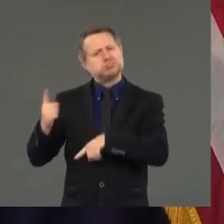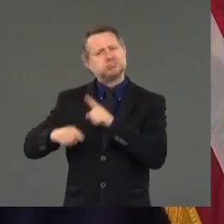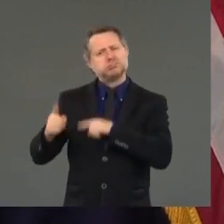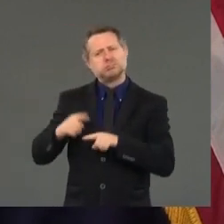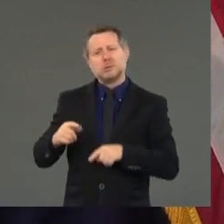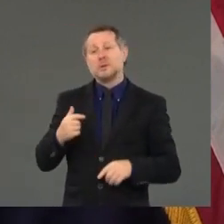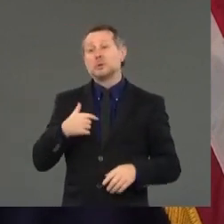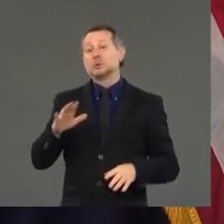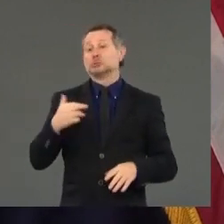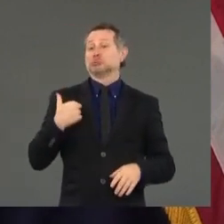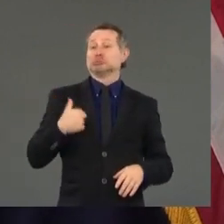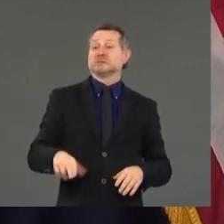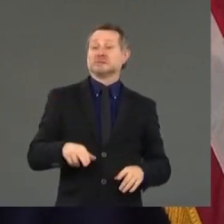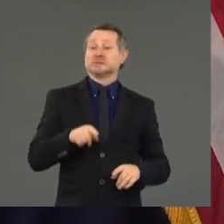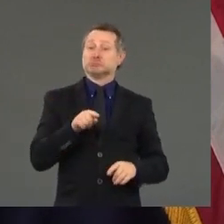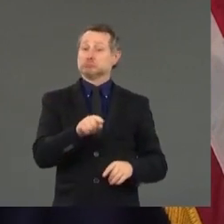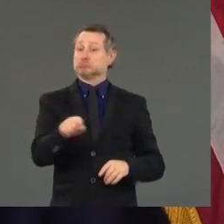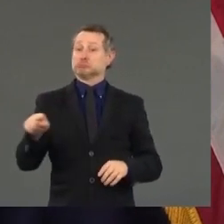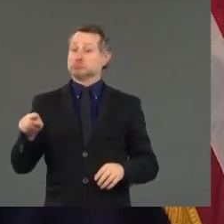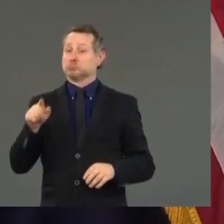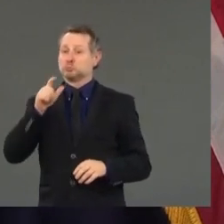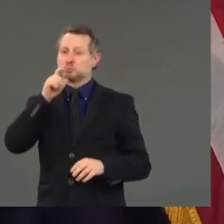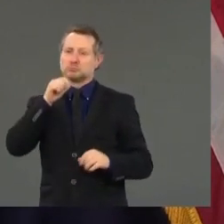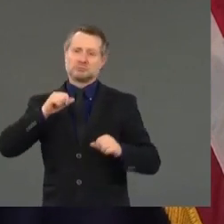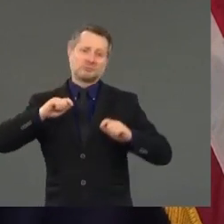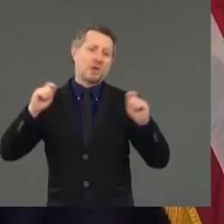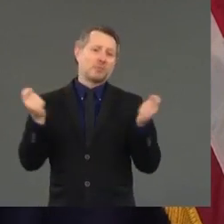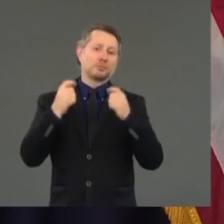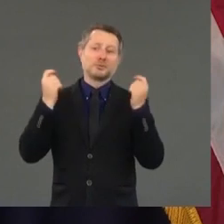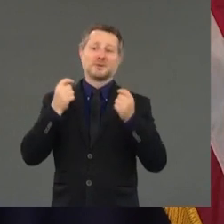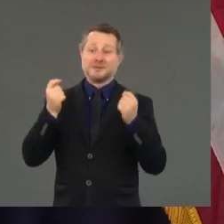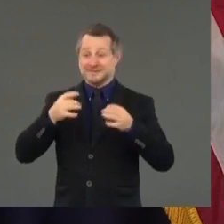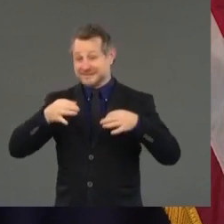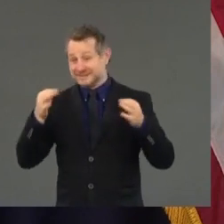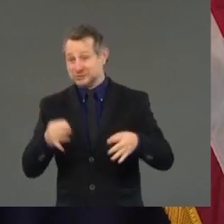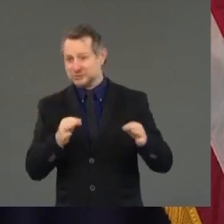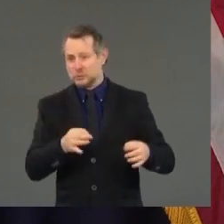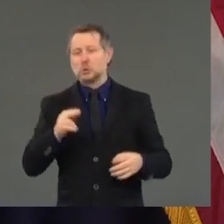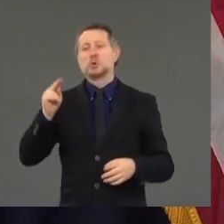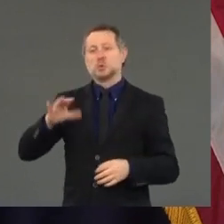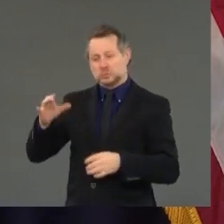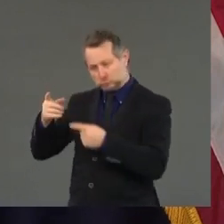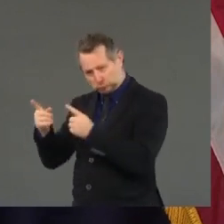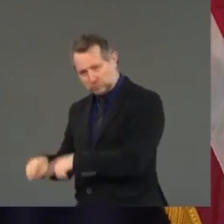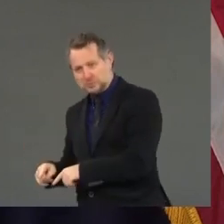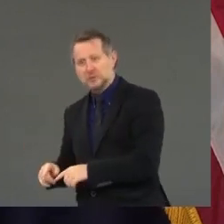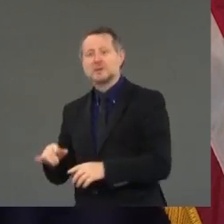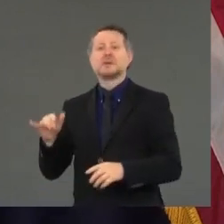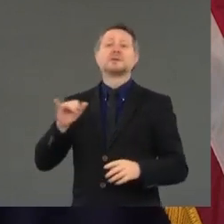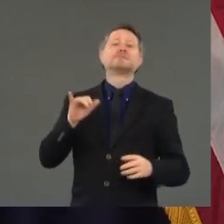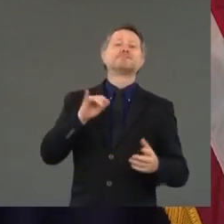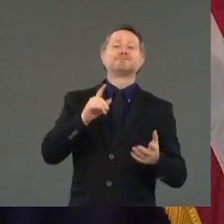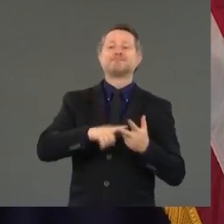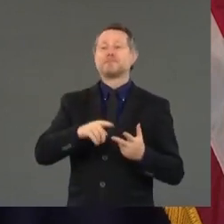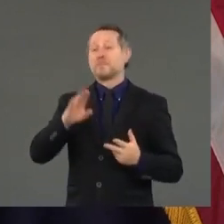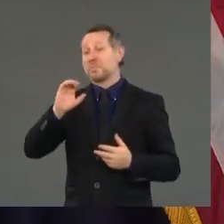THE INDICATORS THAT THEY LAID OUT INITIALLY ALIGN WITH OUR INDICATORS.